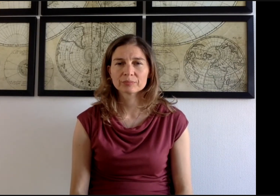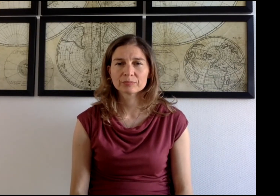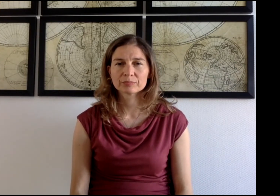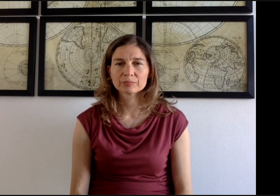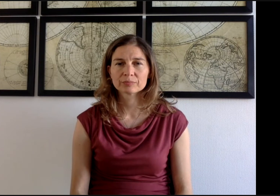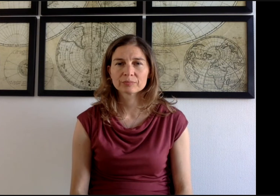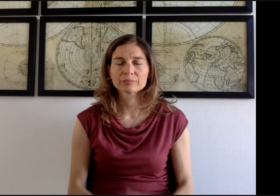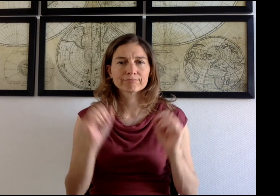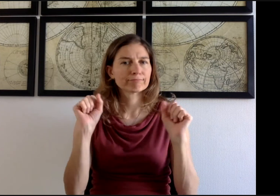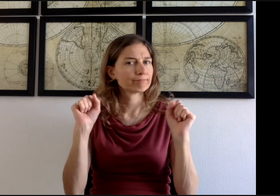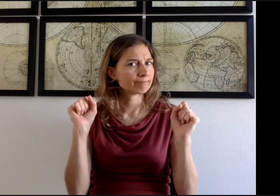We cannot hear you Sari.